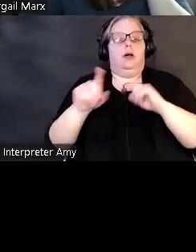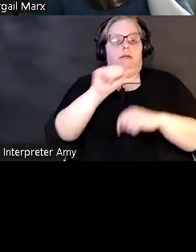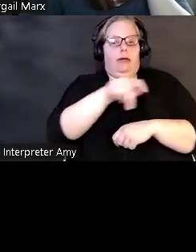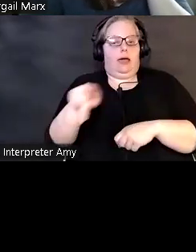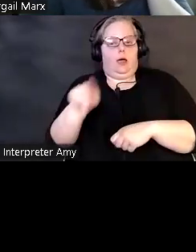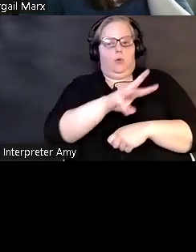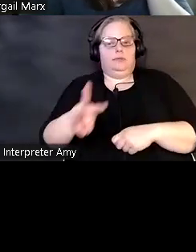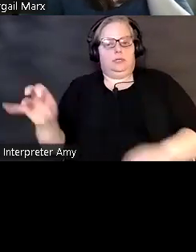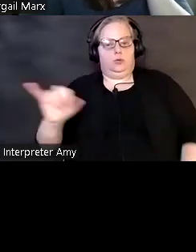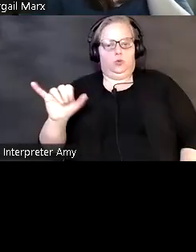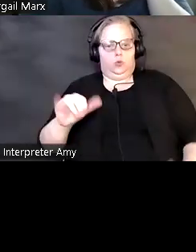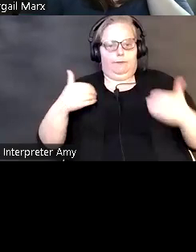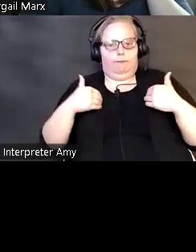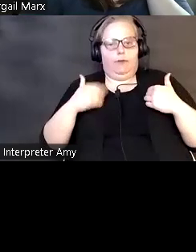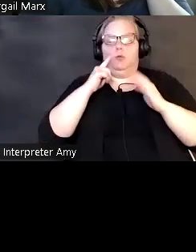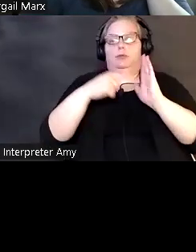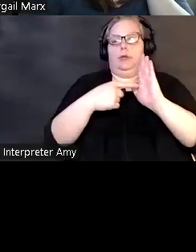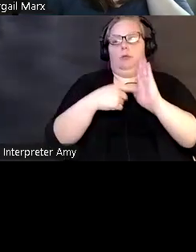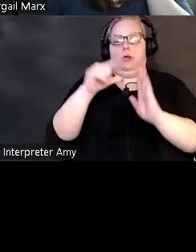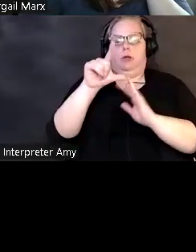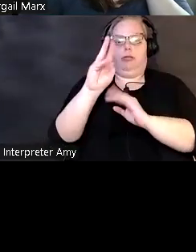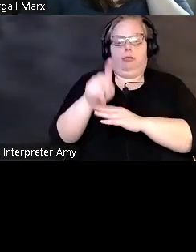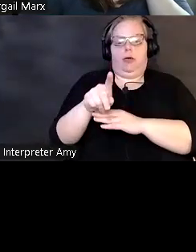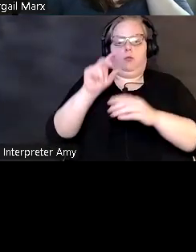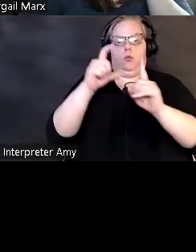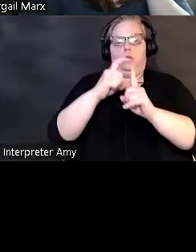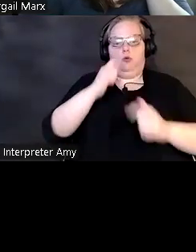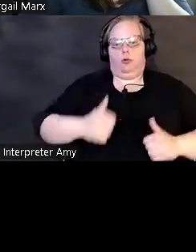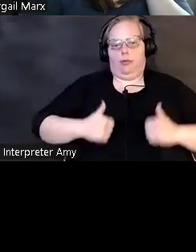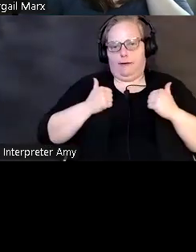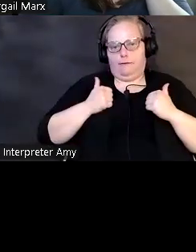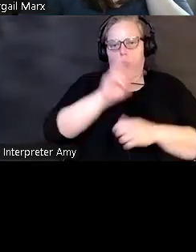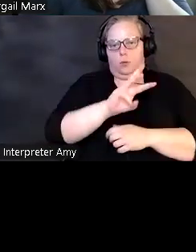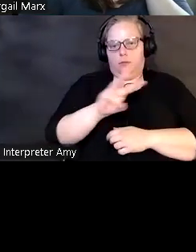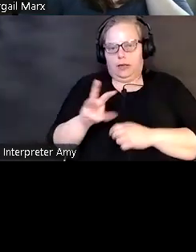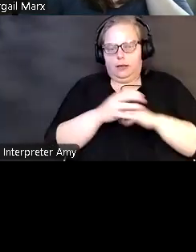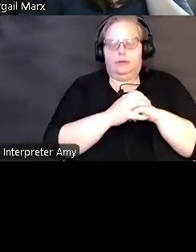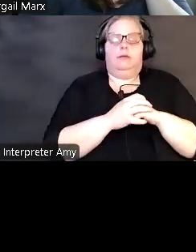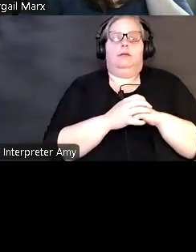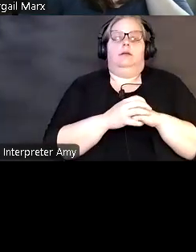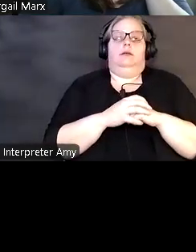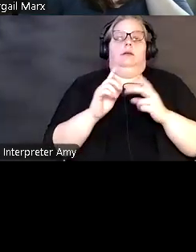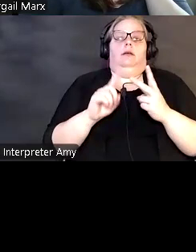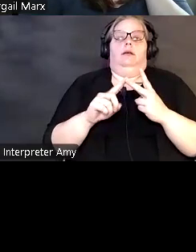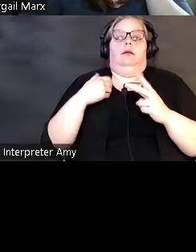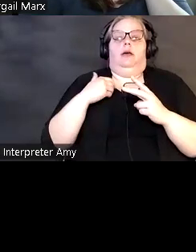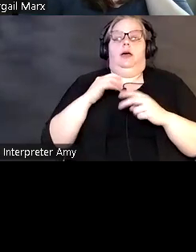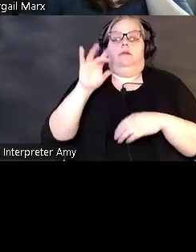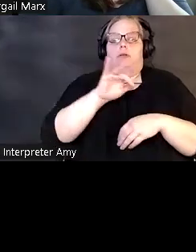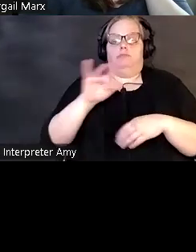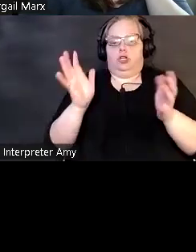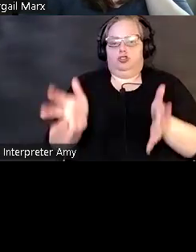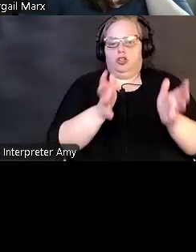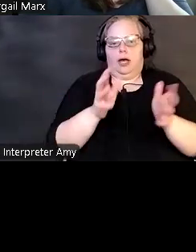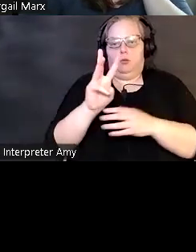So there is like a LAMP Words for Life website, there is a TouchChat website, because some of